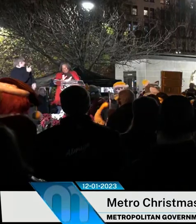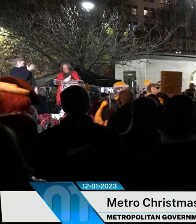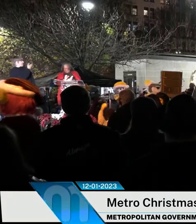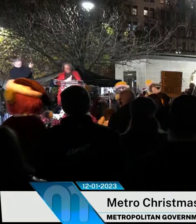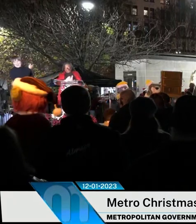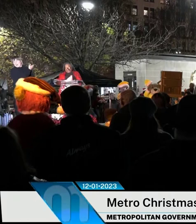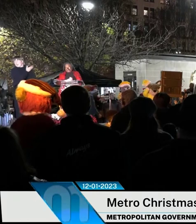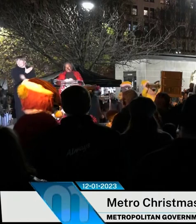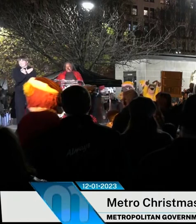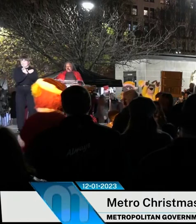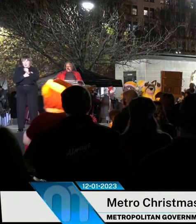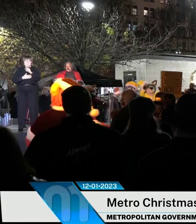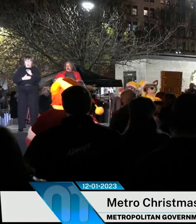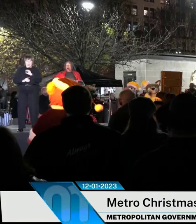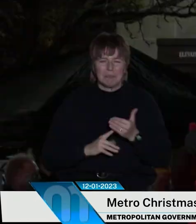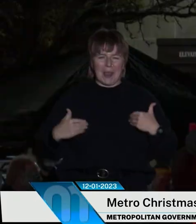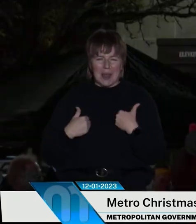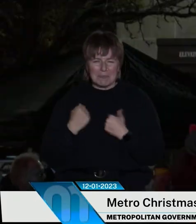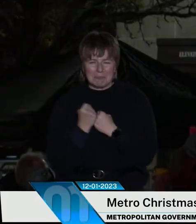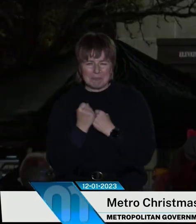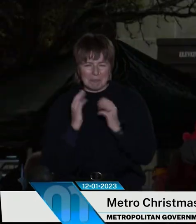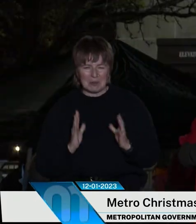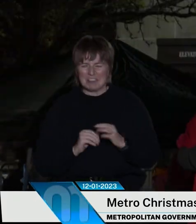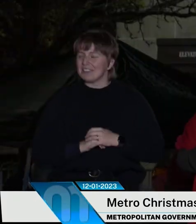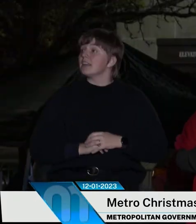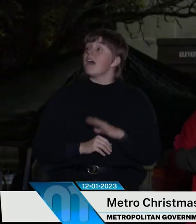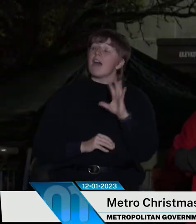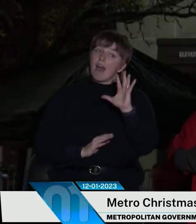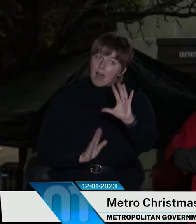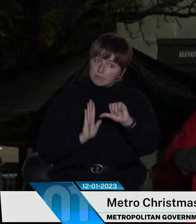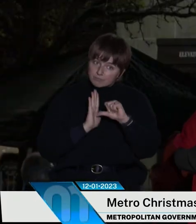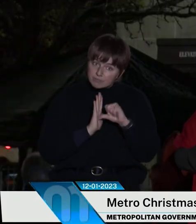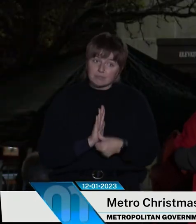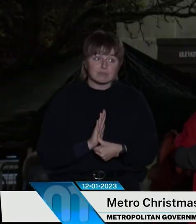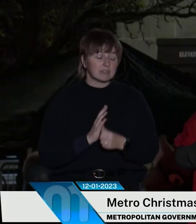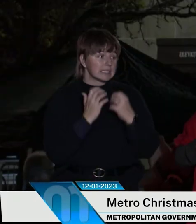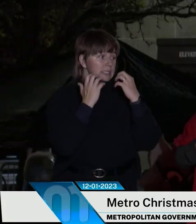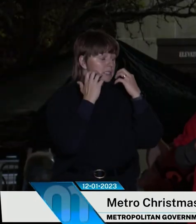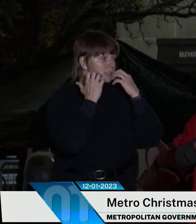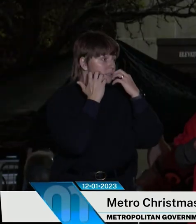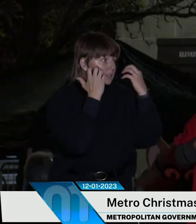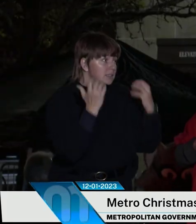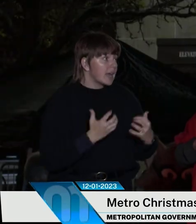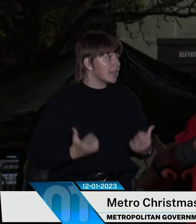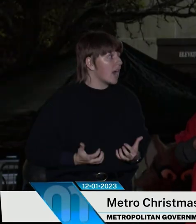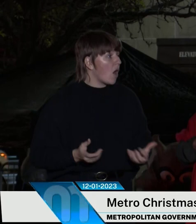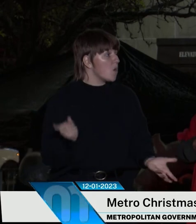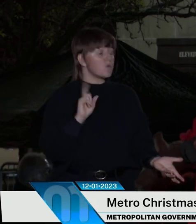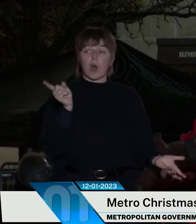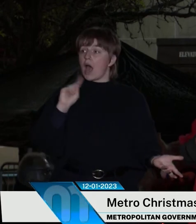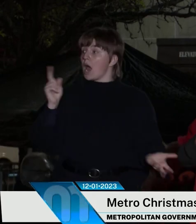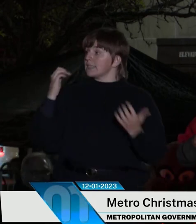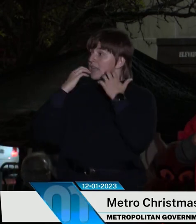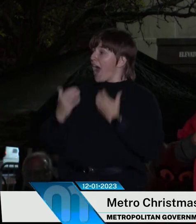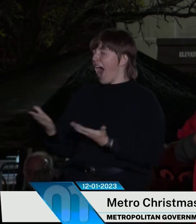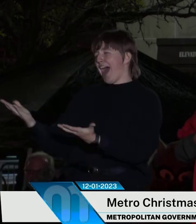LAST BUT NOT LEAST, TEMPO NOW.